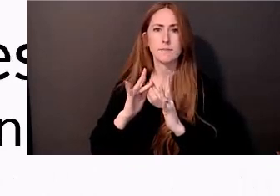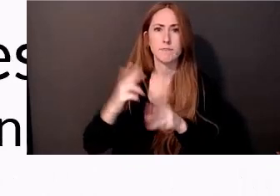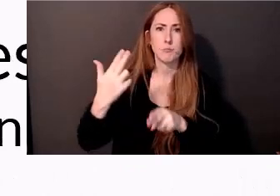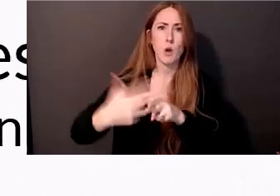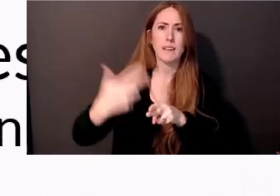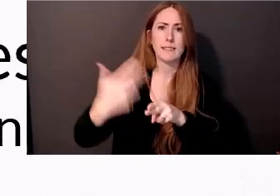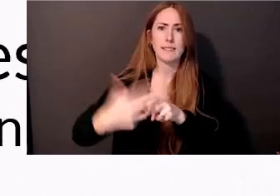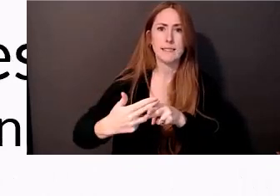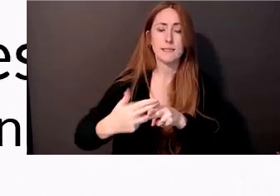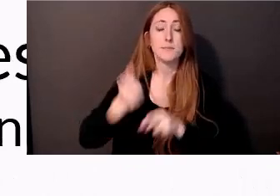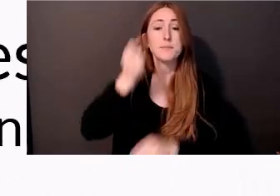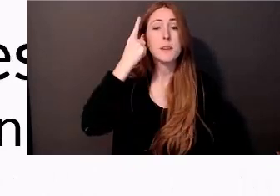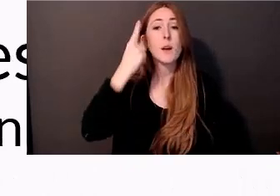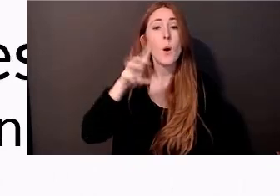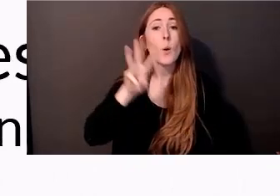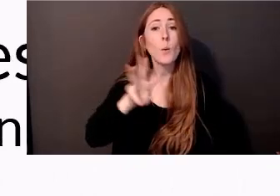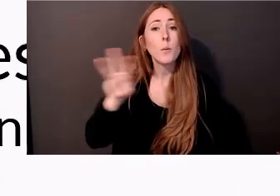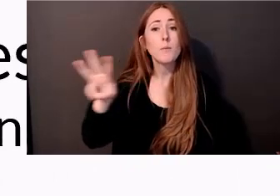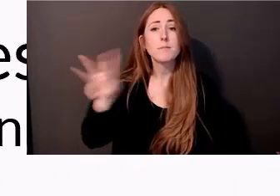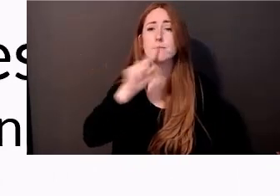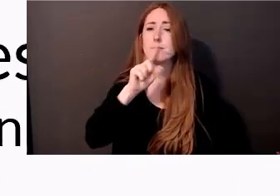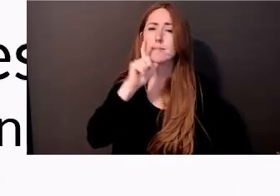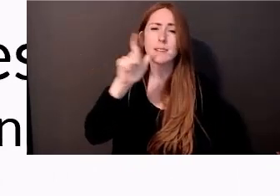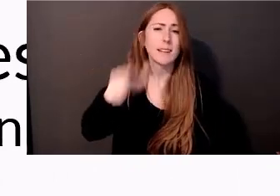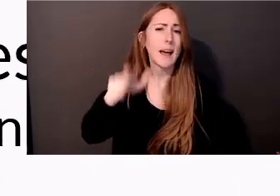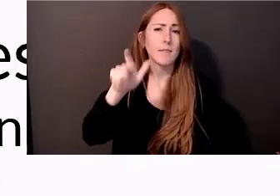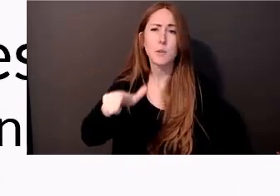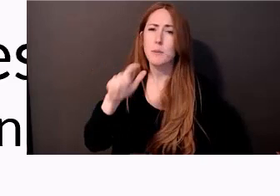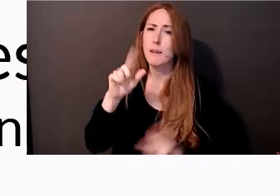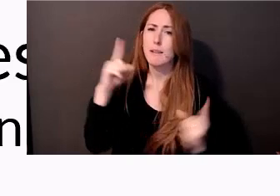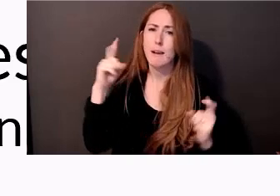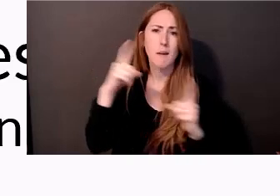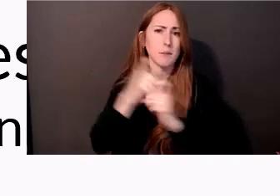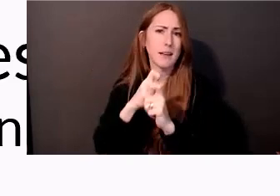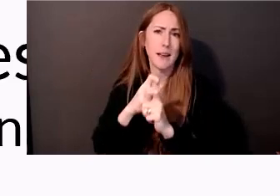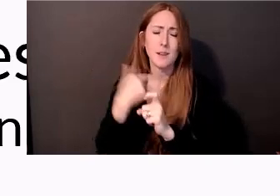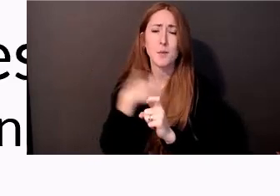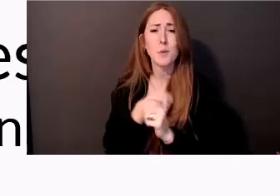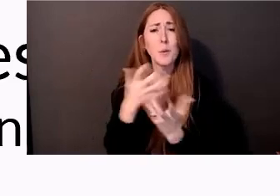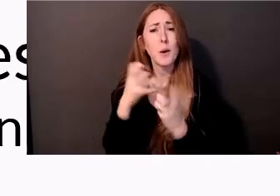For us in particular, we want to provide assistance, engagement, and make connections.